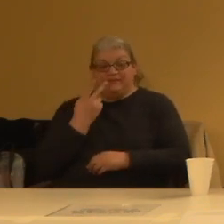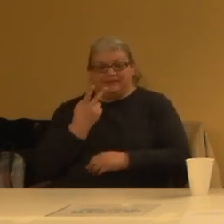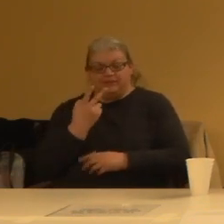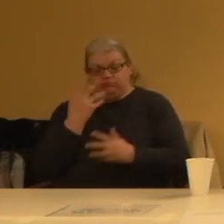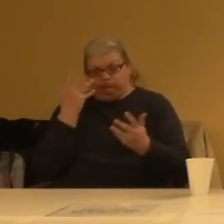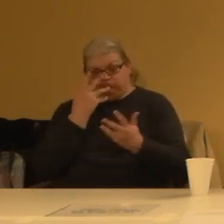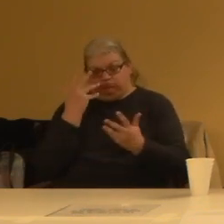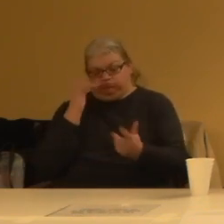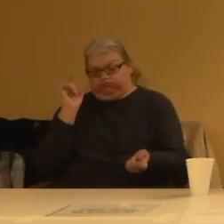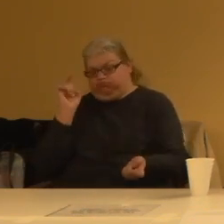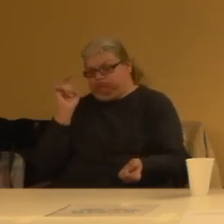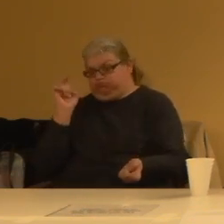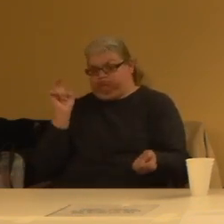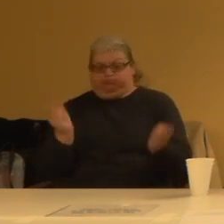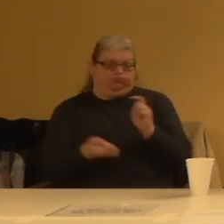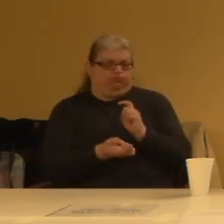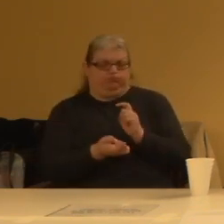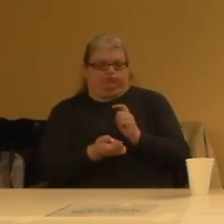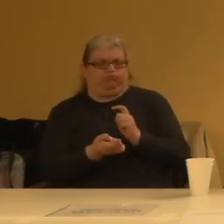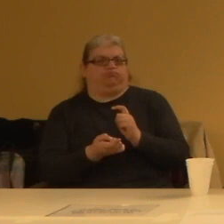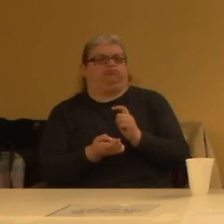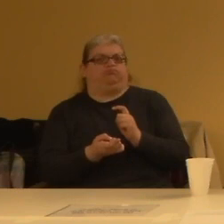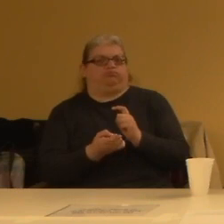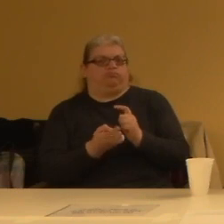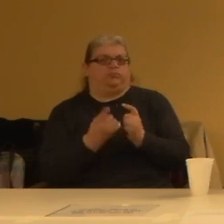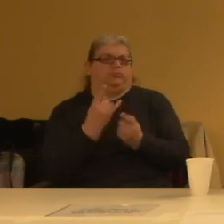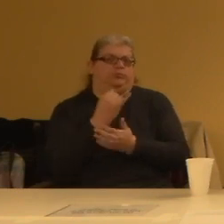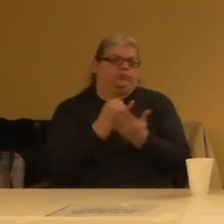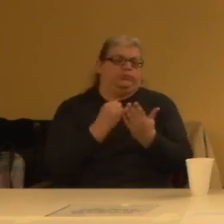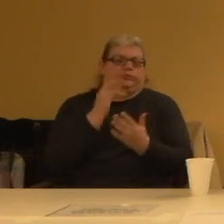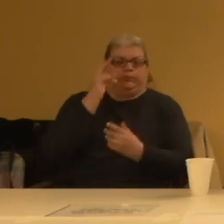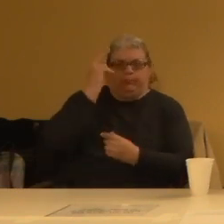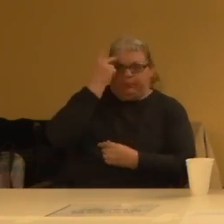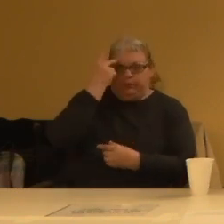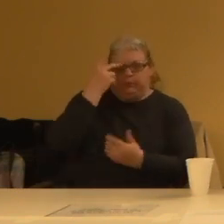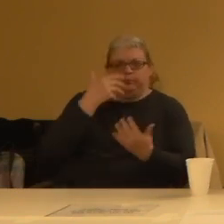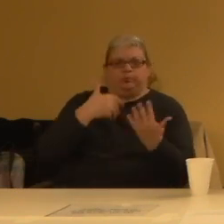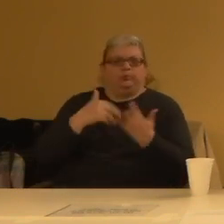artistic, political, and social justice life of Prague.